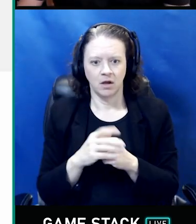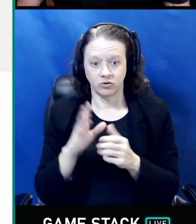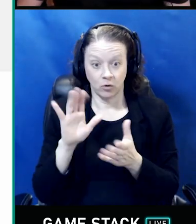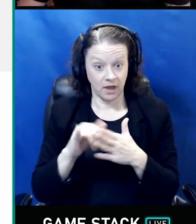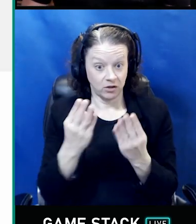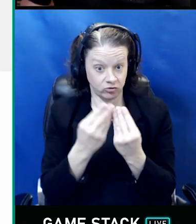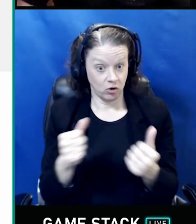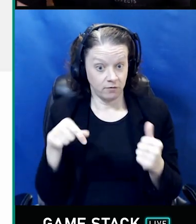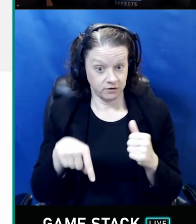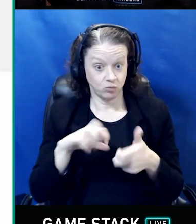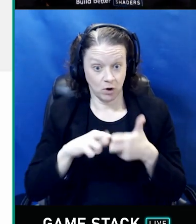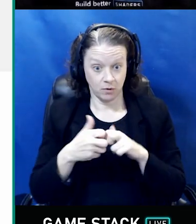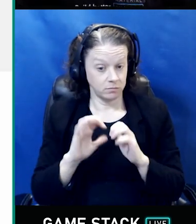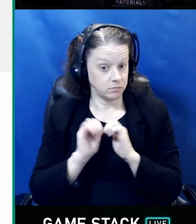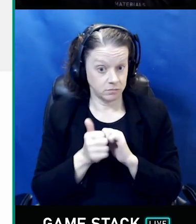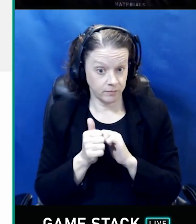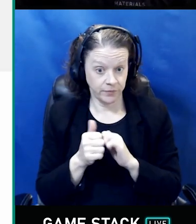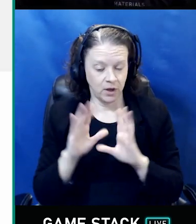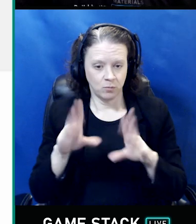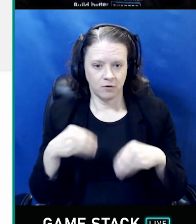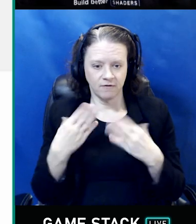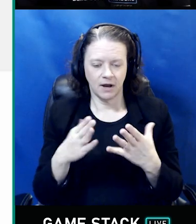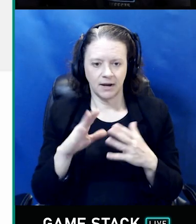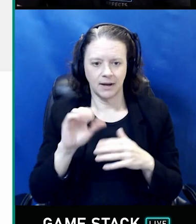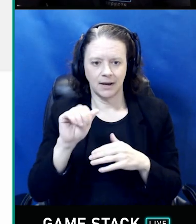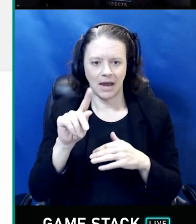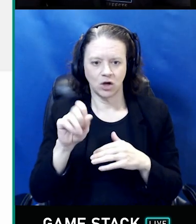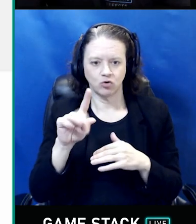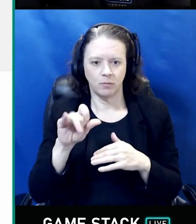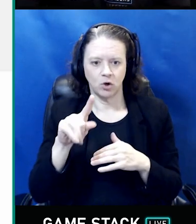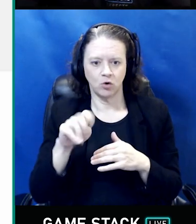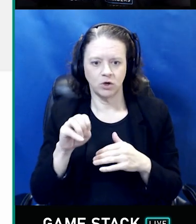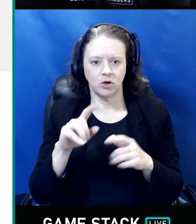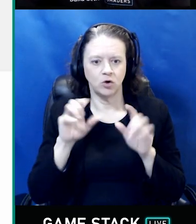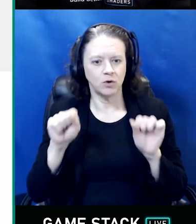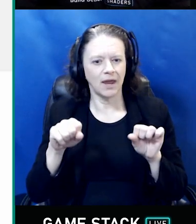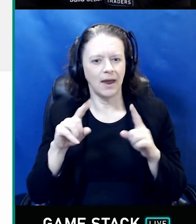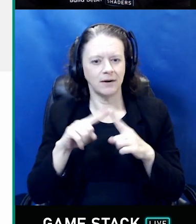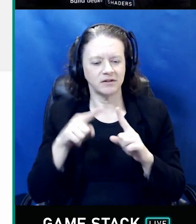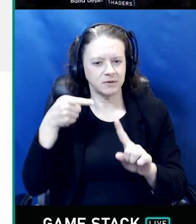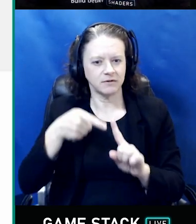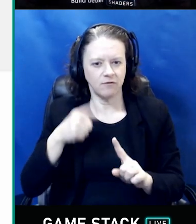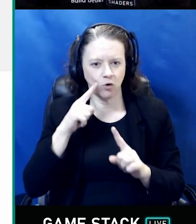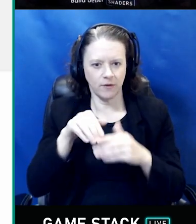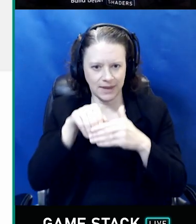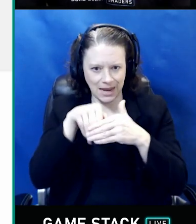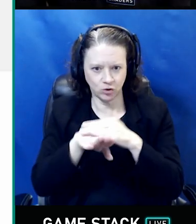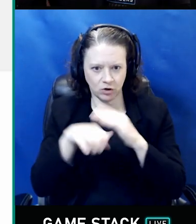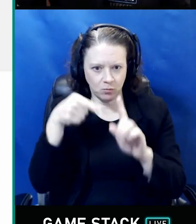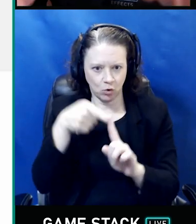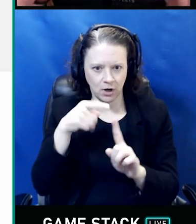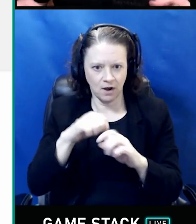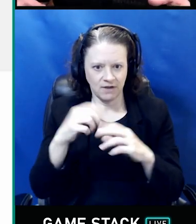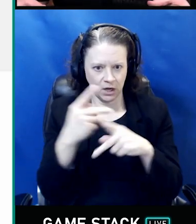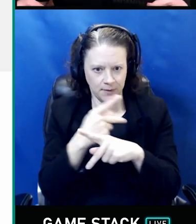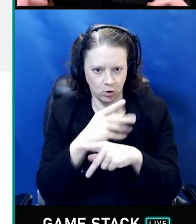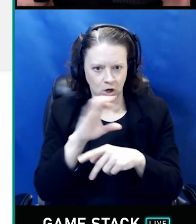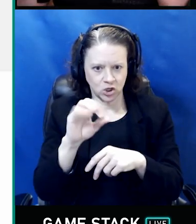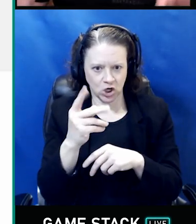So this solves that problem by providing an attribute that you can specify for the entry point of a compute shader in order to say what wave size this shader